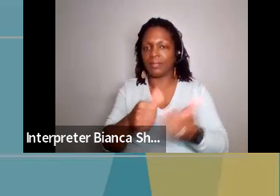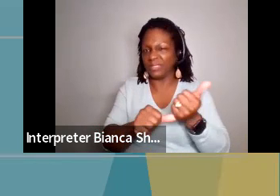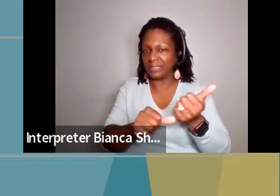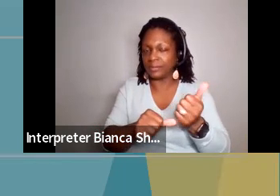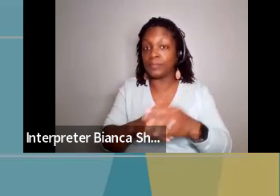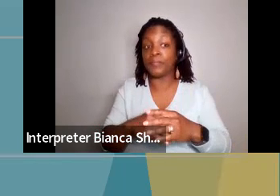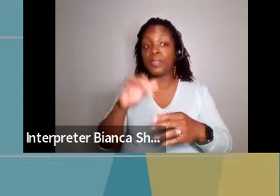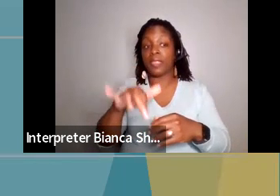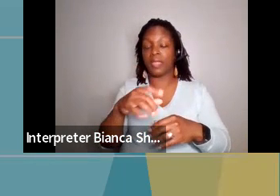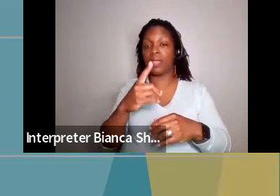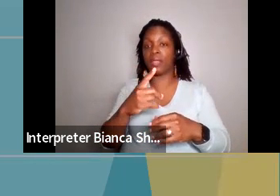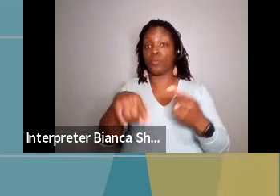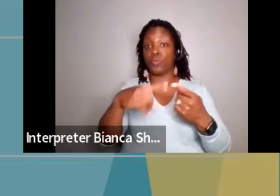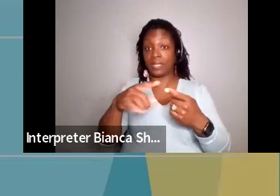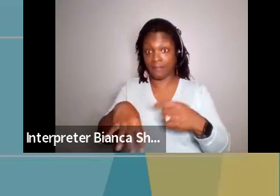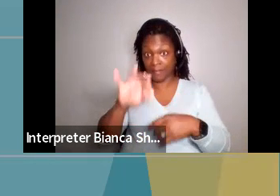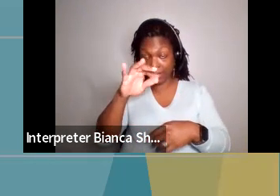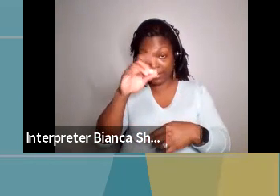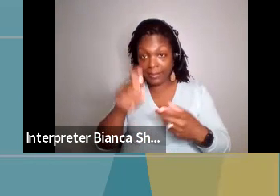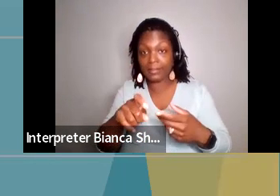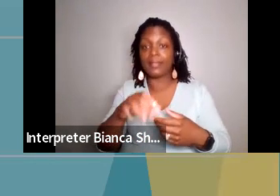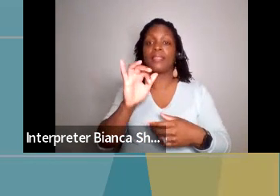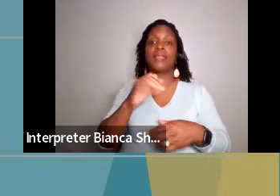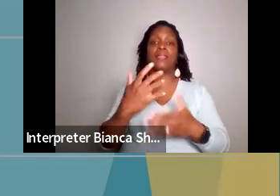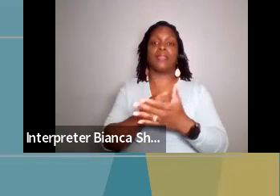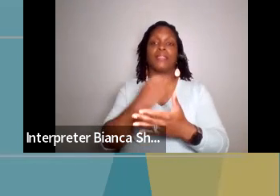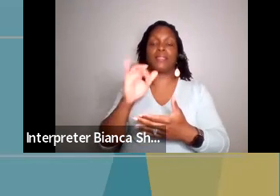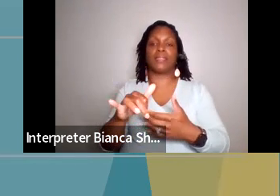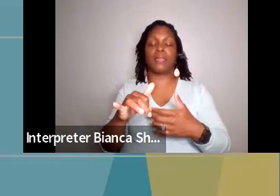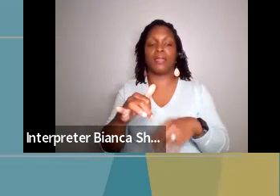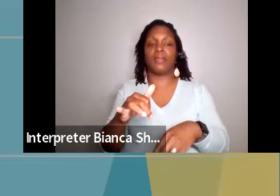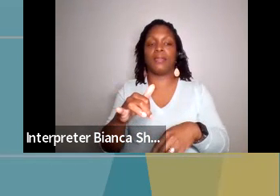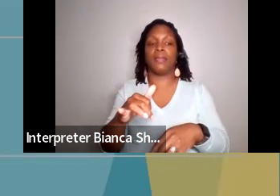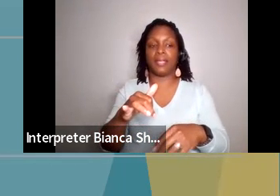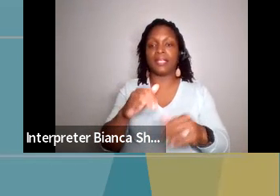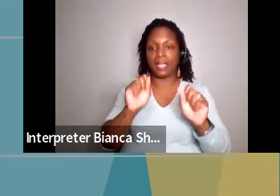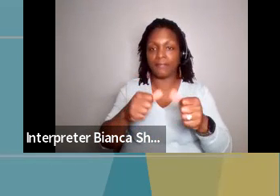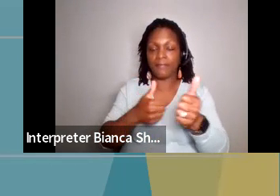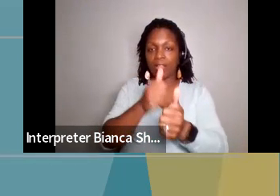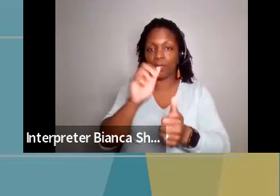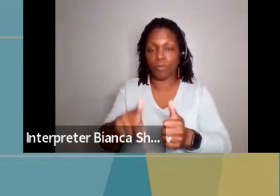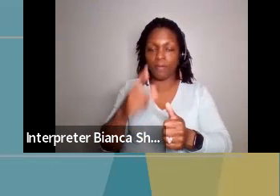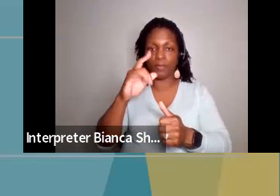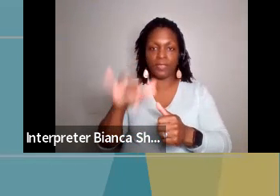The children and families can receive their critical referrals and follow up here that they need for their child and their family to thrive.